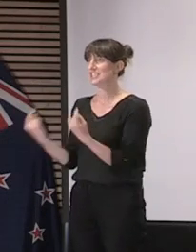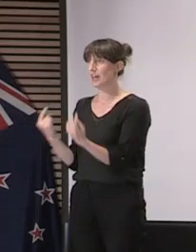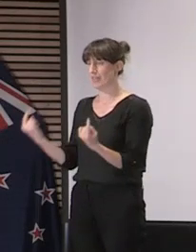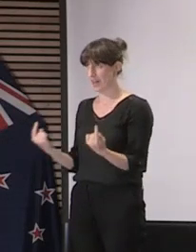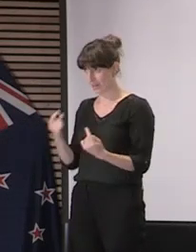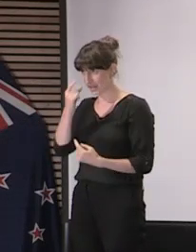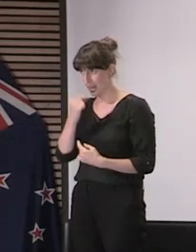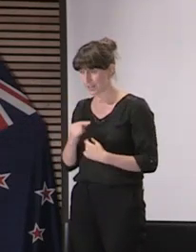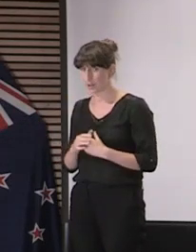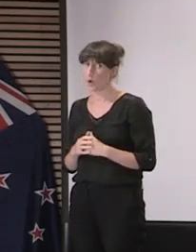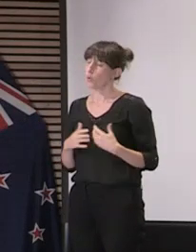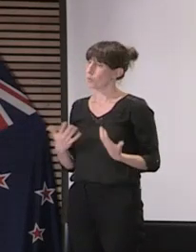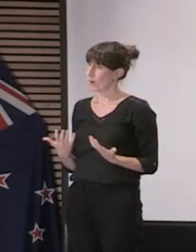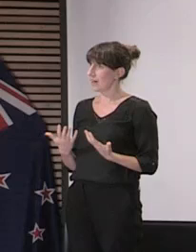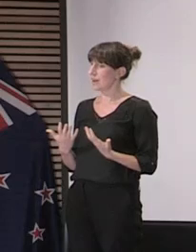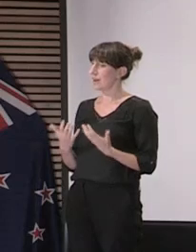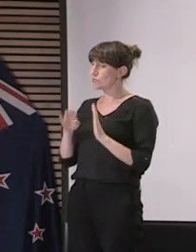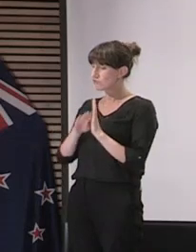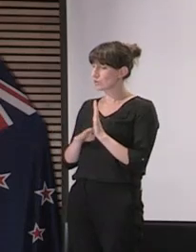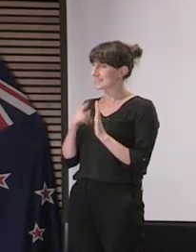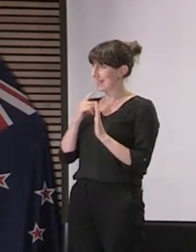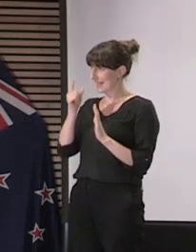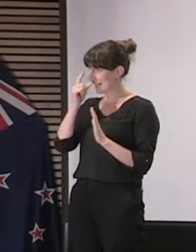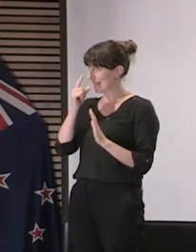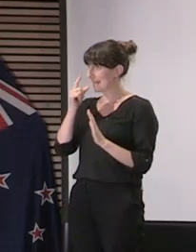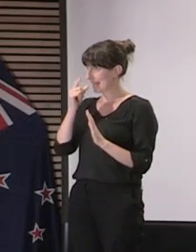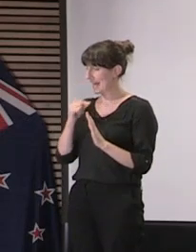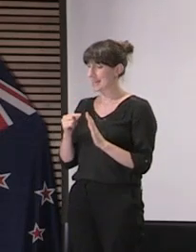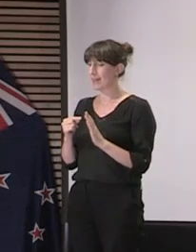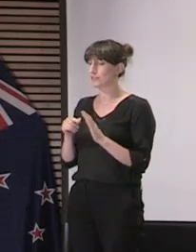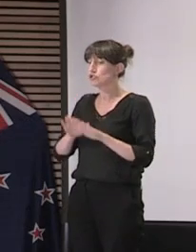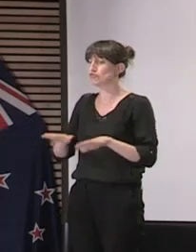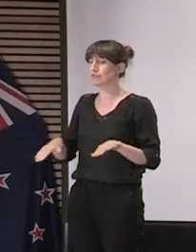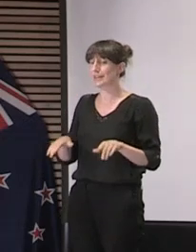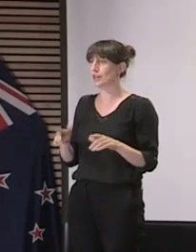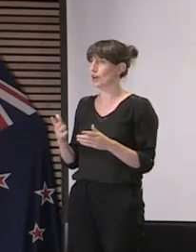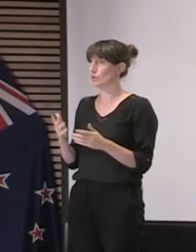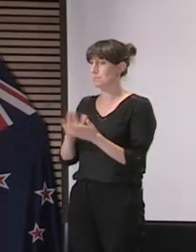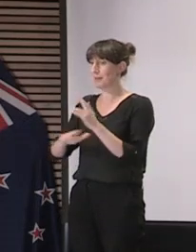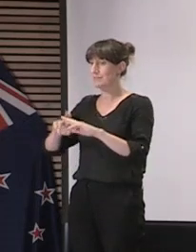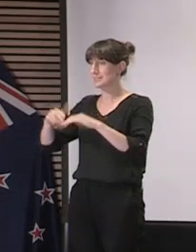children and shared custody.